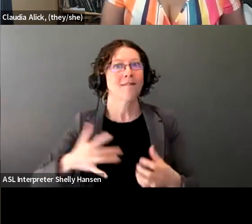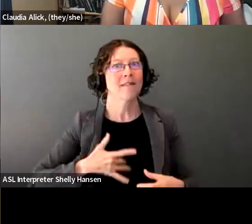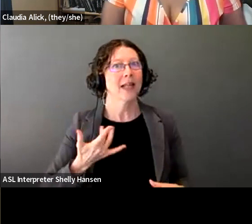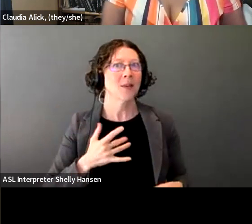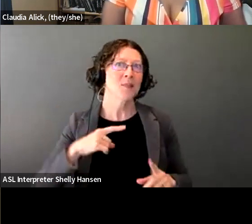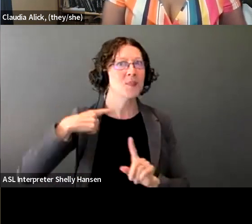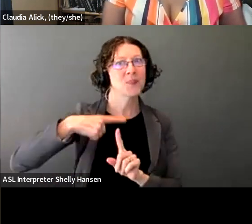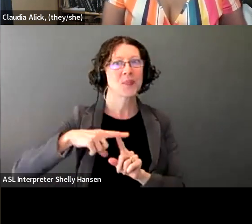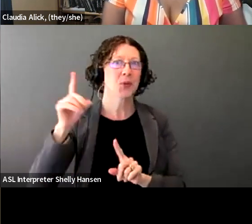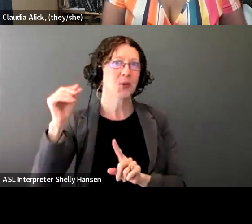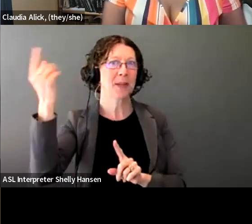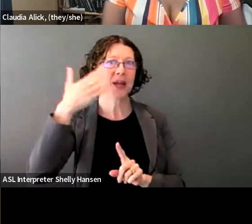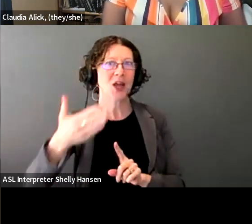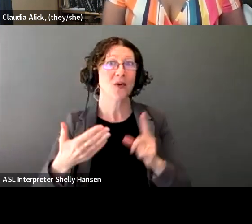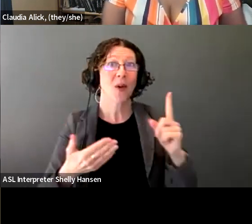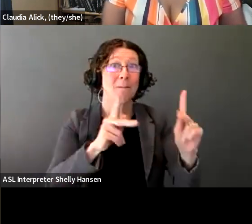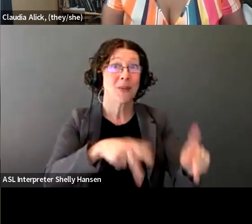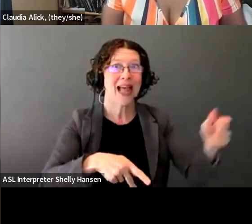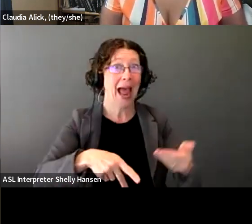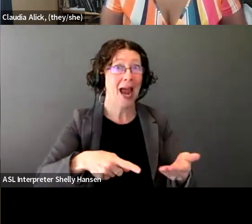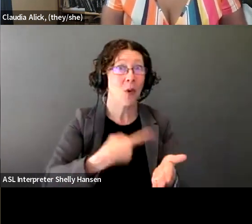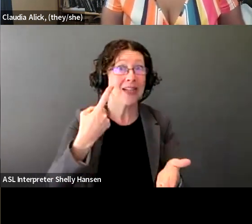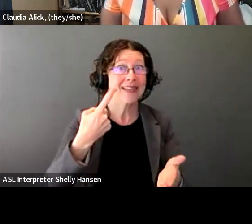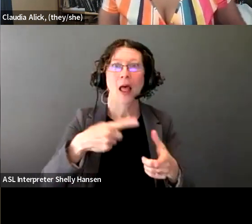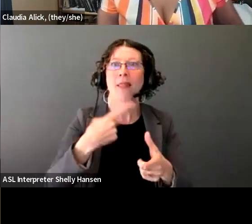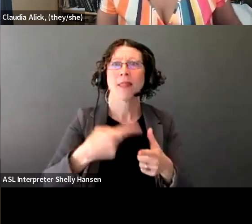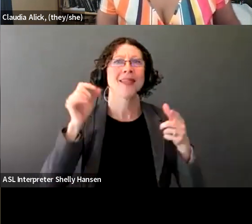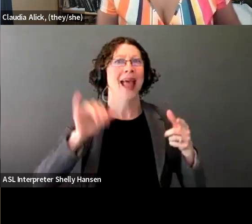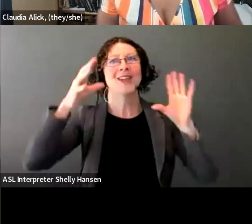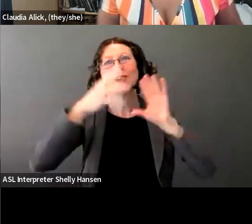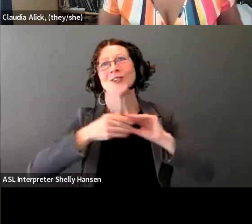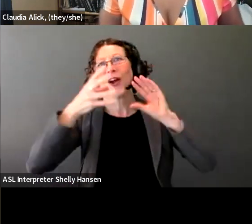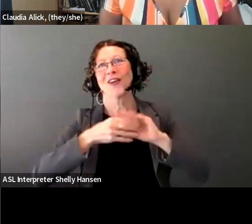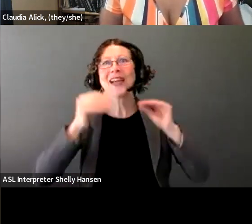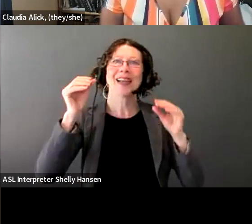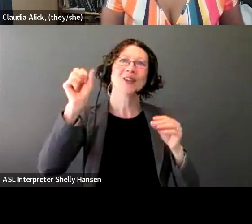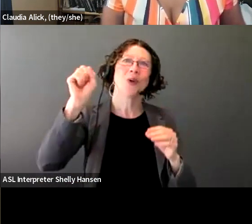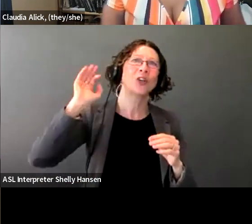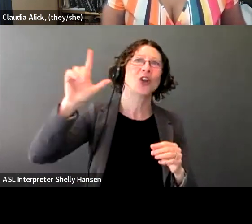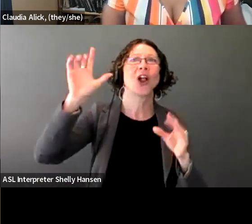finds one person, hires them once, and uses that as a story they tell for years.